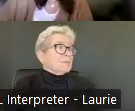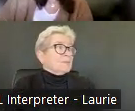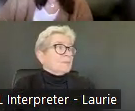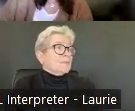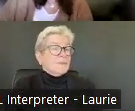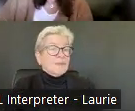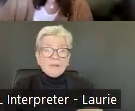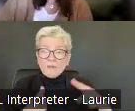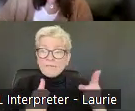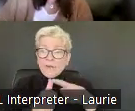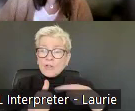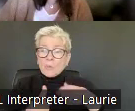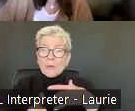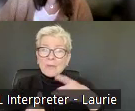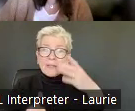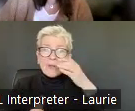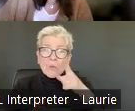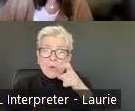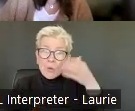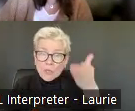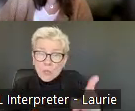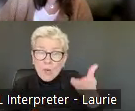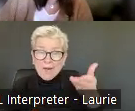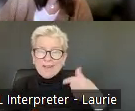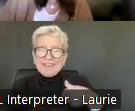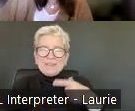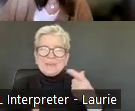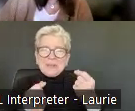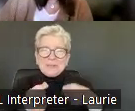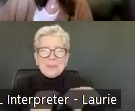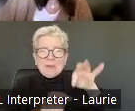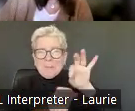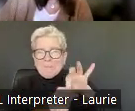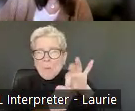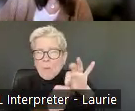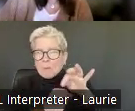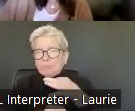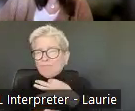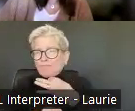We want to know who you are, so we are going to launch a poll and see